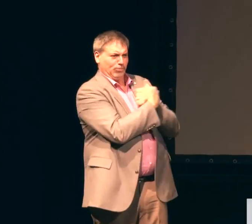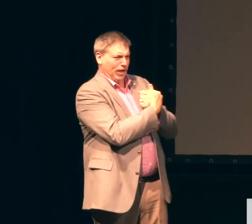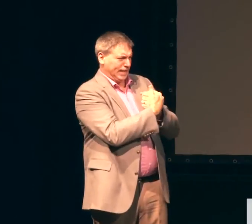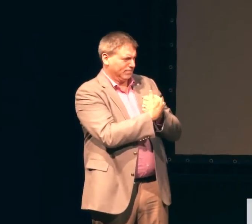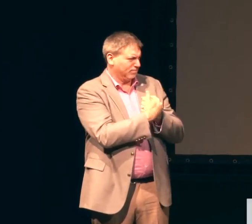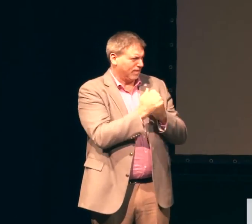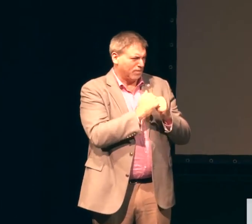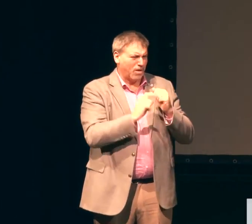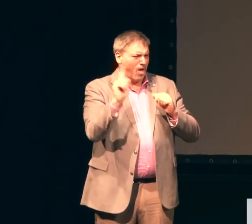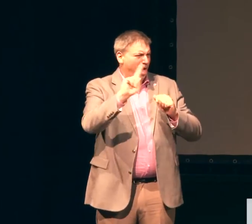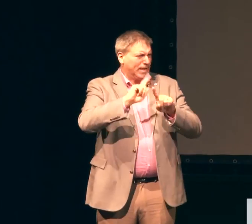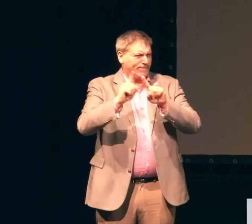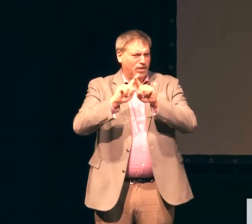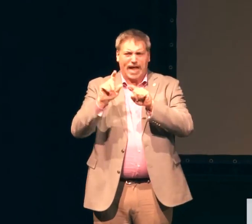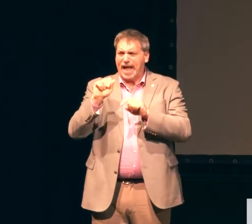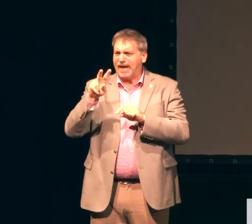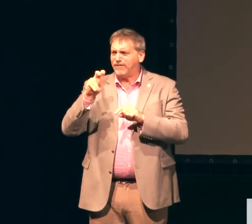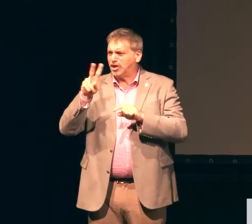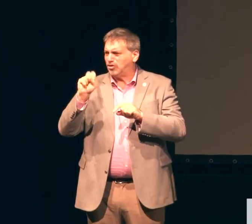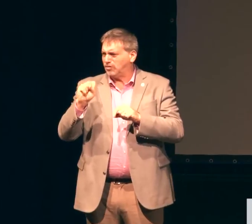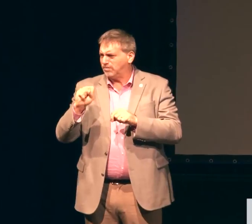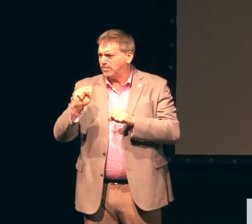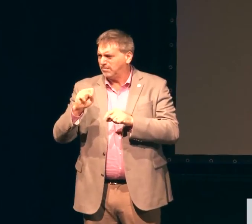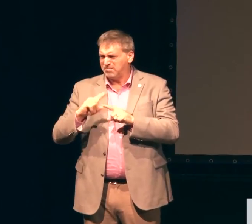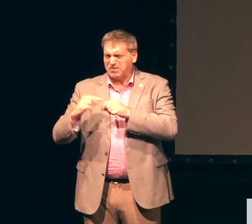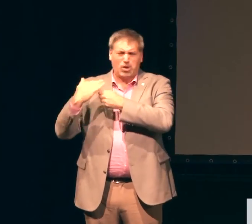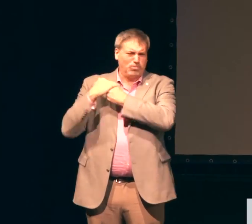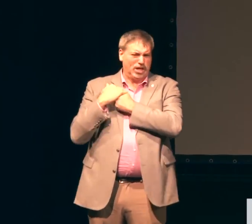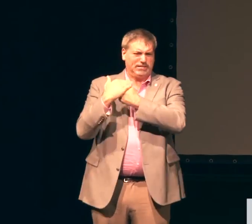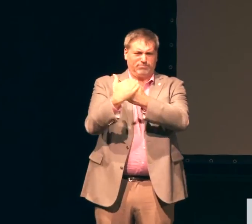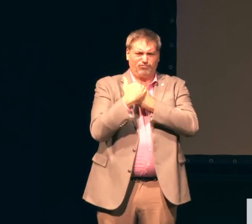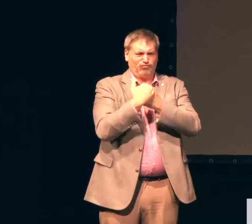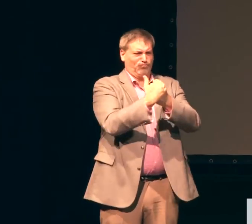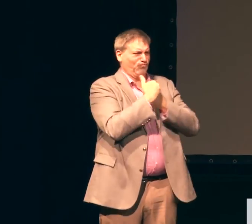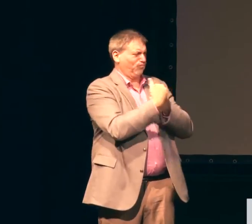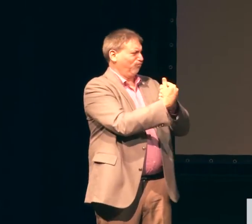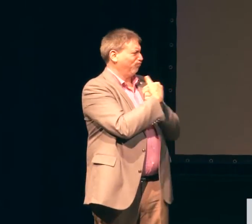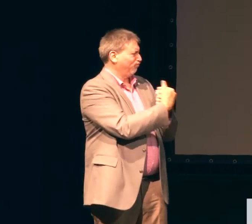Hearing people are so oppresssive from various avenues we have talked about the oppression